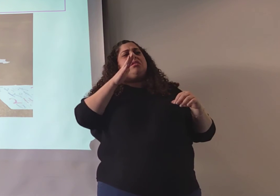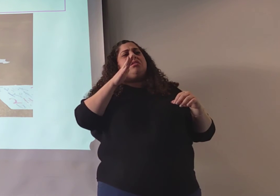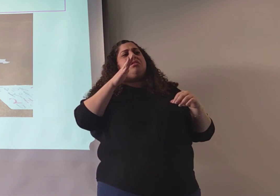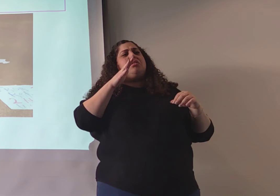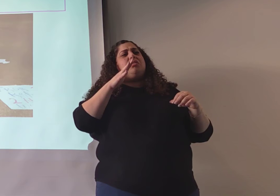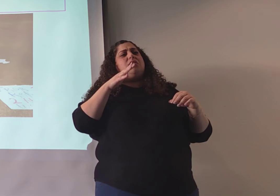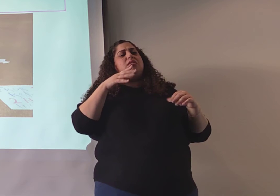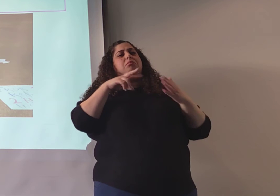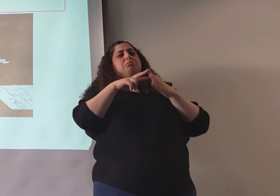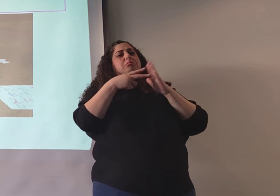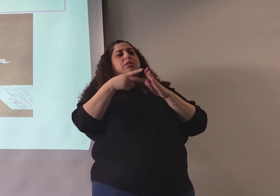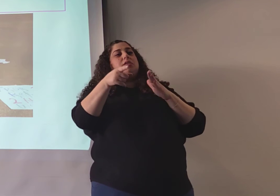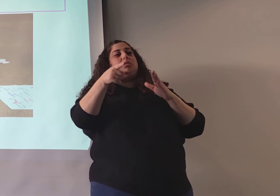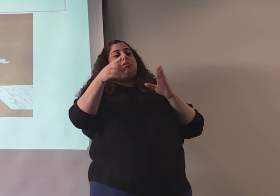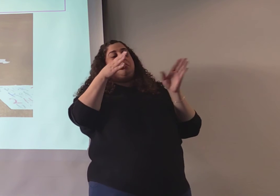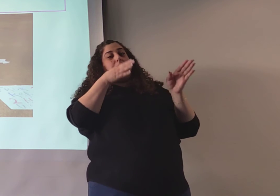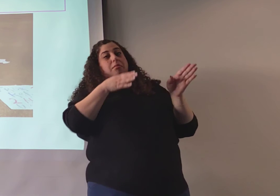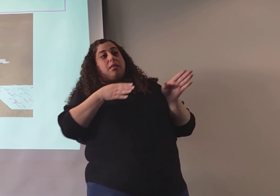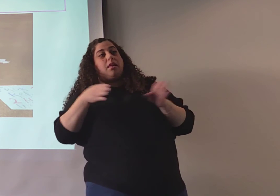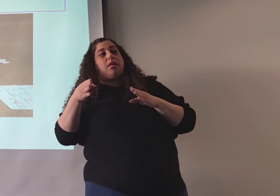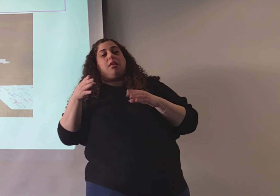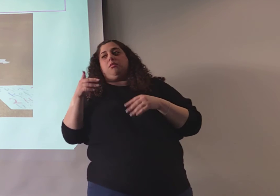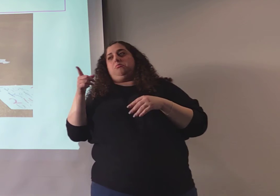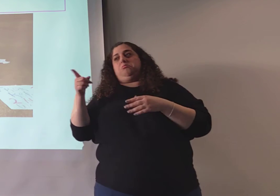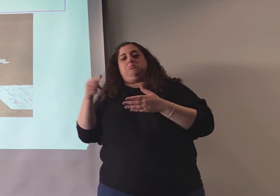once, and if you get that assistance and you pay the rent, and the landlord just decides